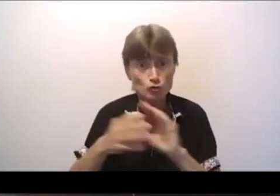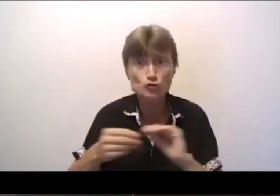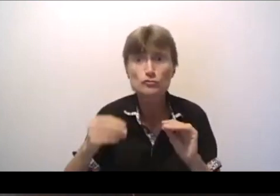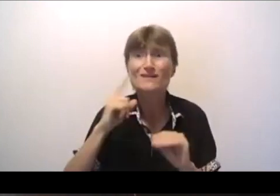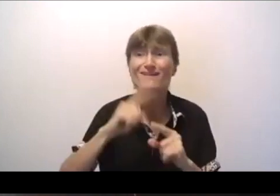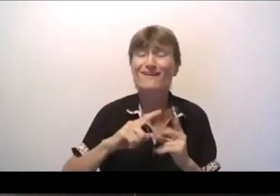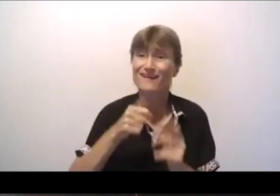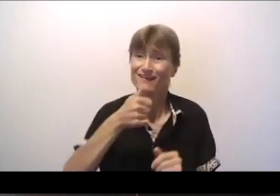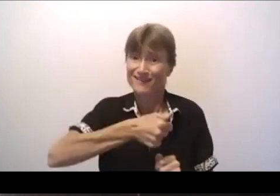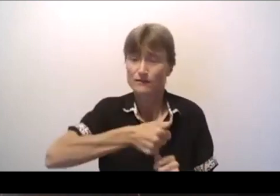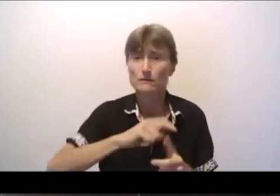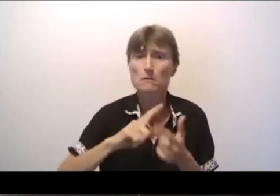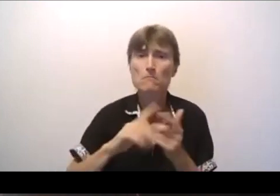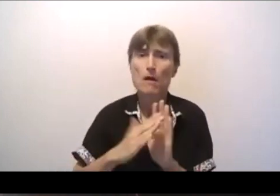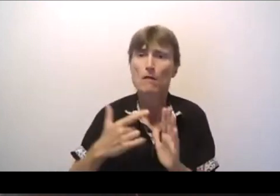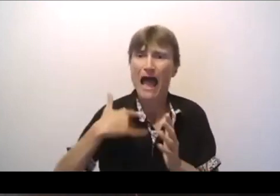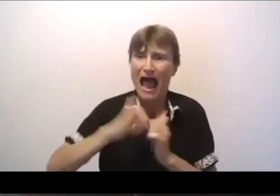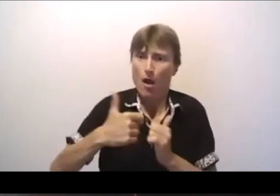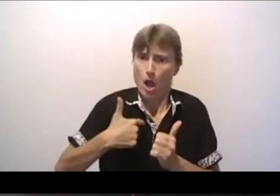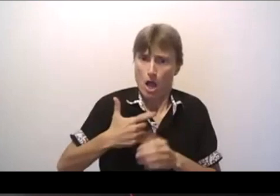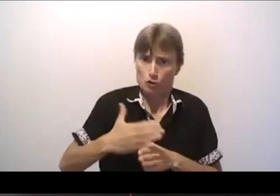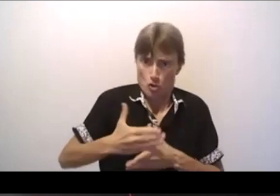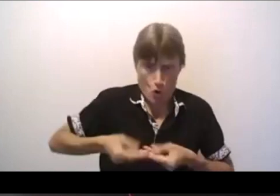for that message to be delivered this makes my arts objects the